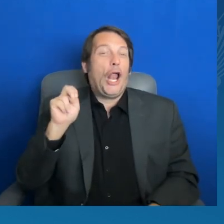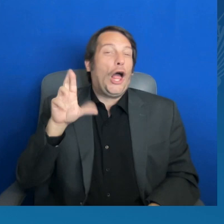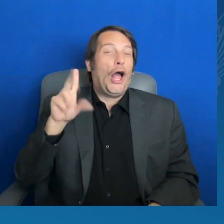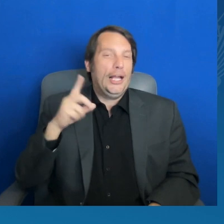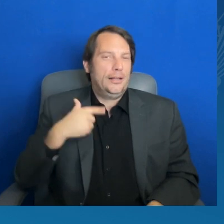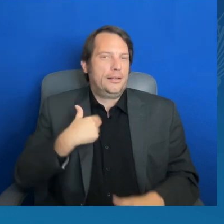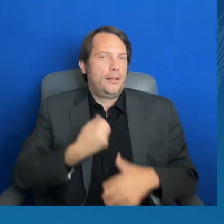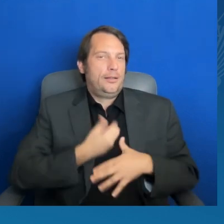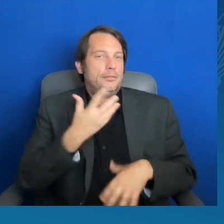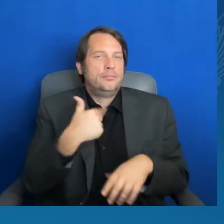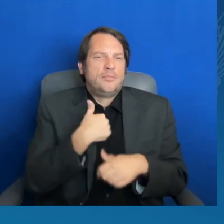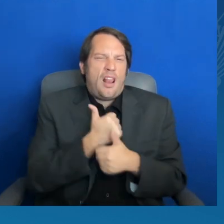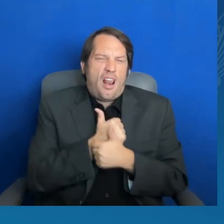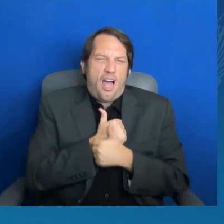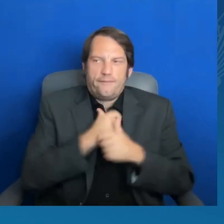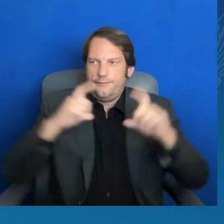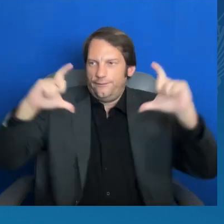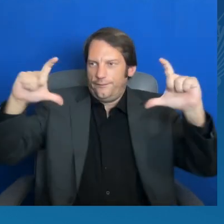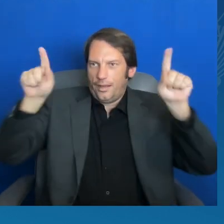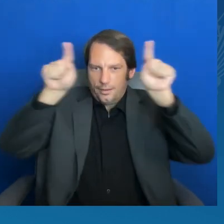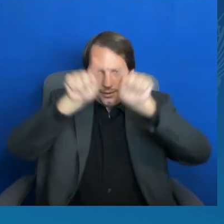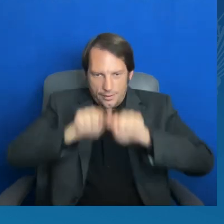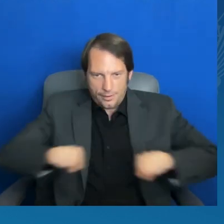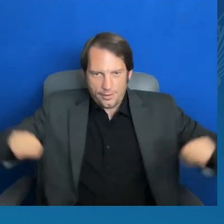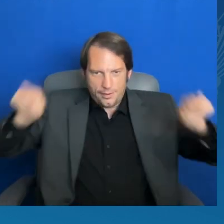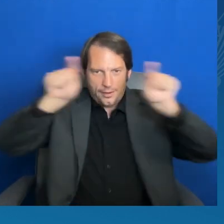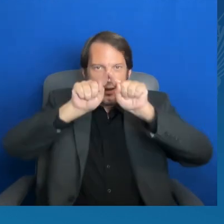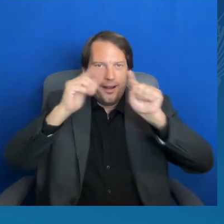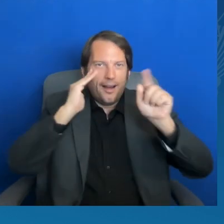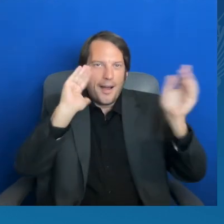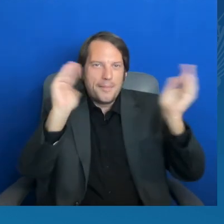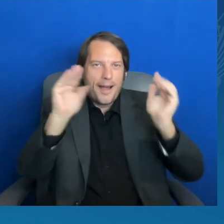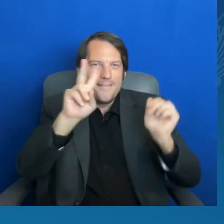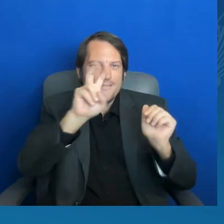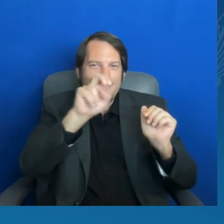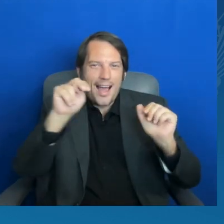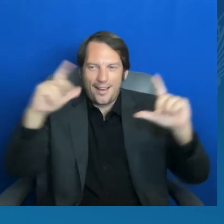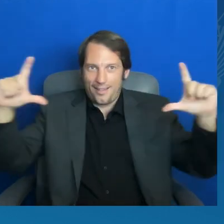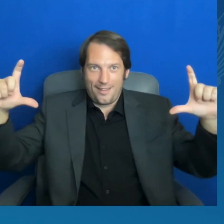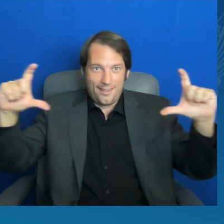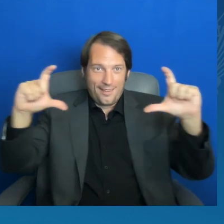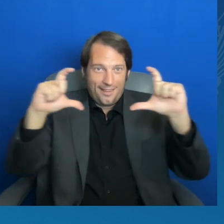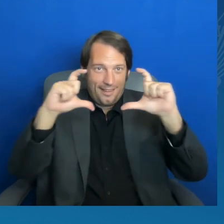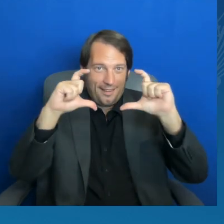Mr. George: Geek out. Love it. The Vice President: And you -- and you can tell so much if you just look at where the intersections are.